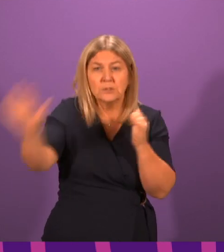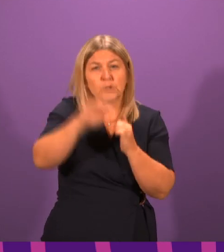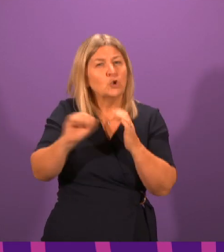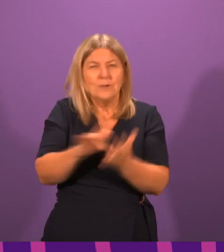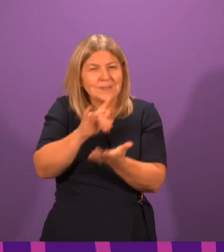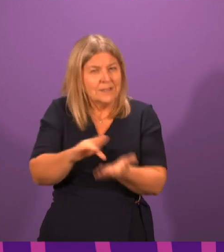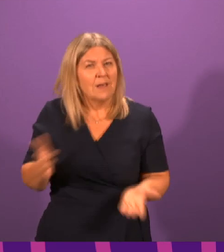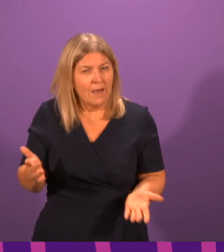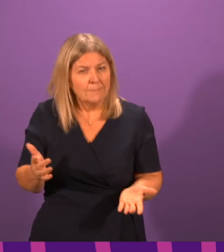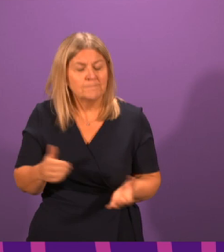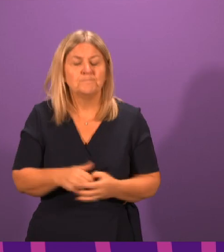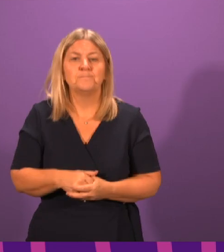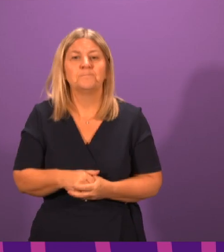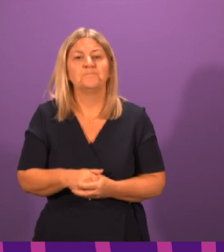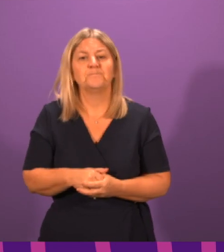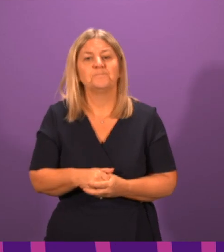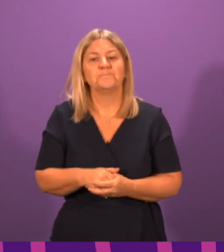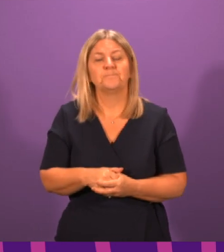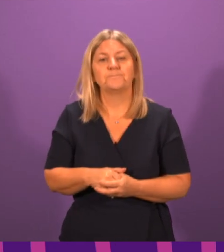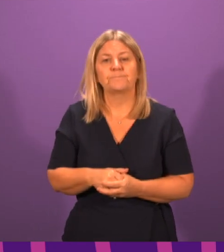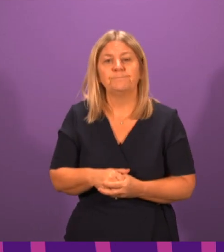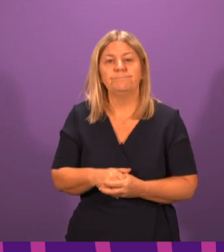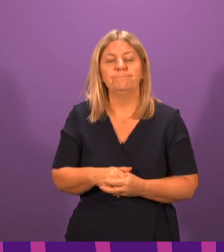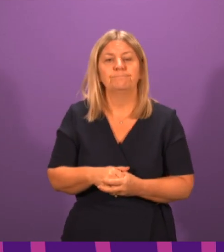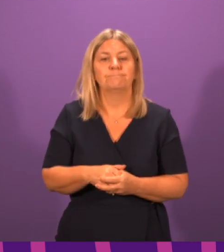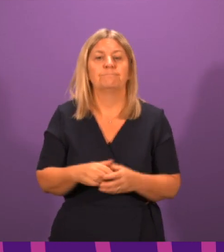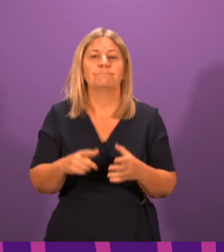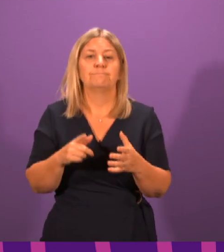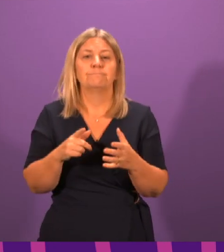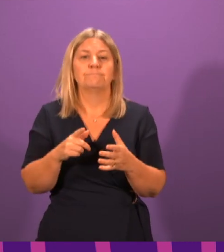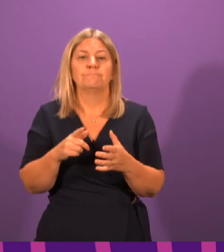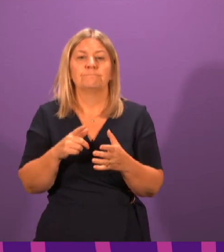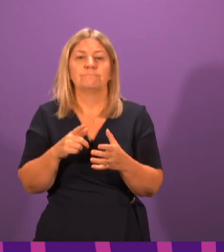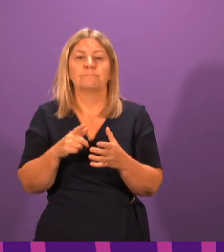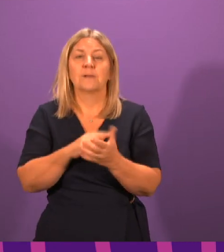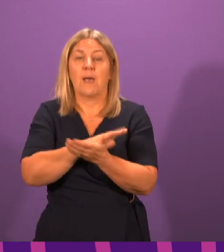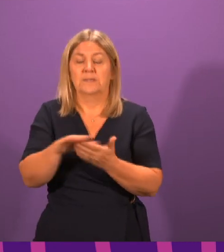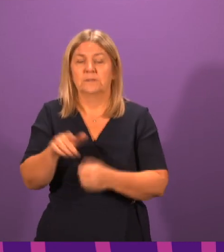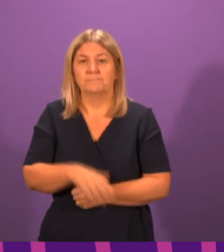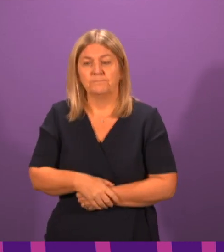Alex Cole-Hamilton (Edinburgh Western) (LD): The dramatic increase in the number of people from